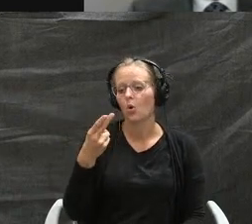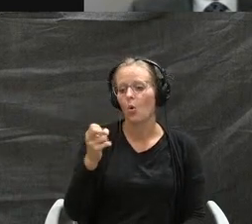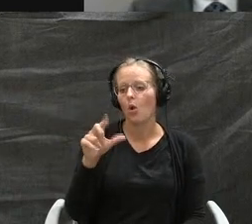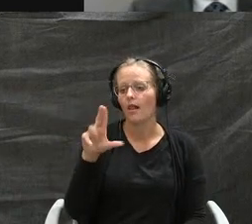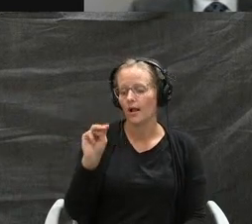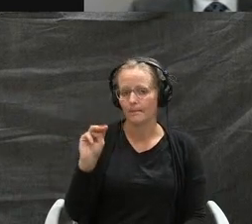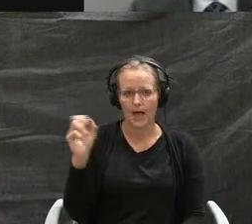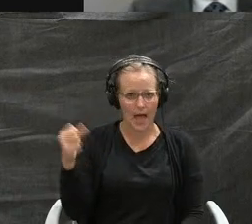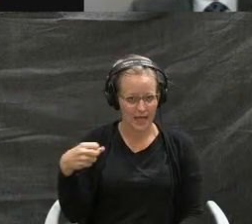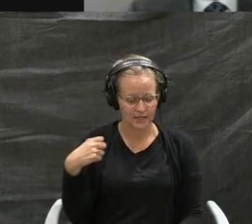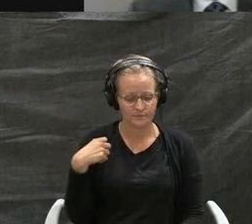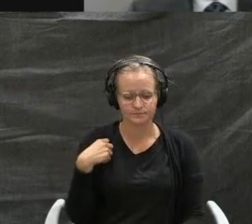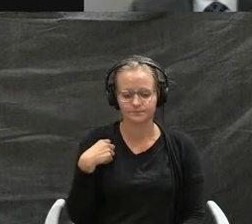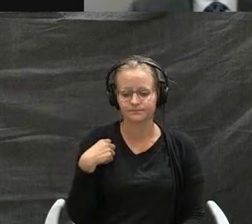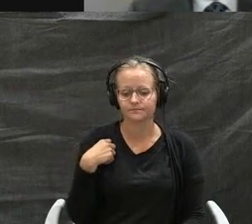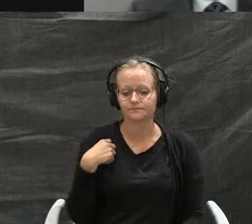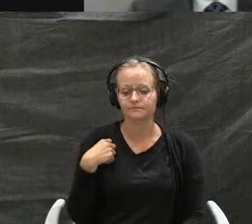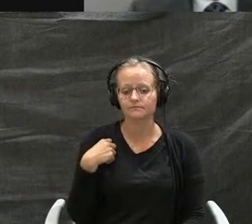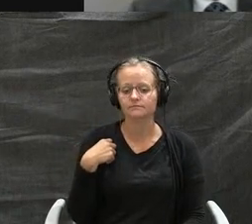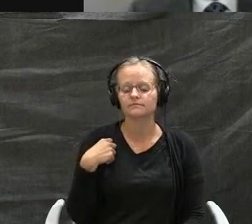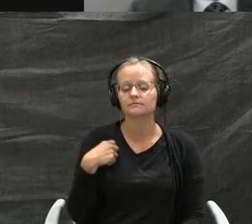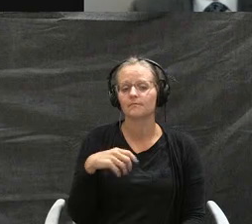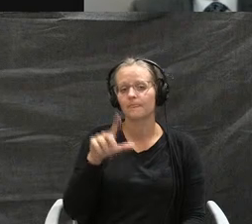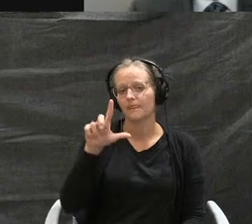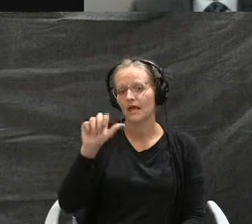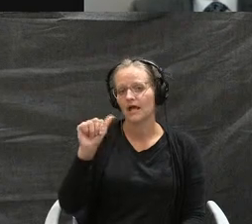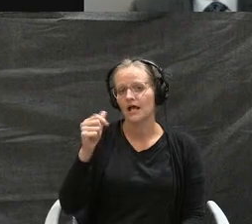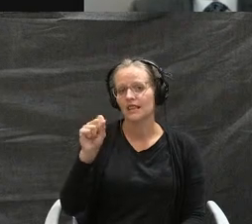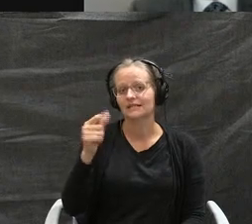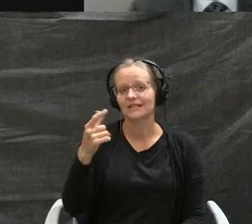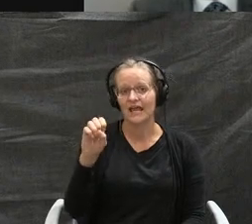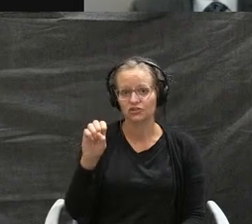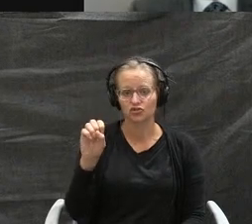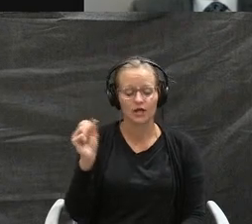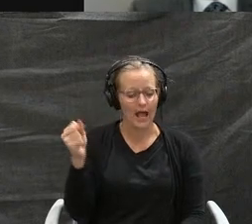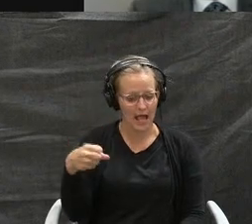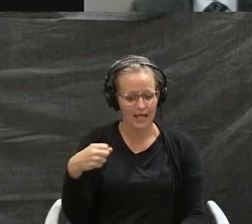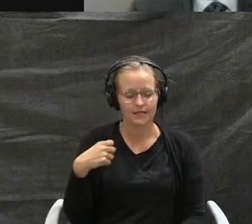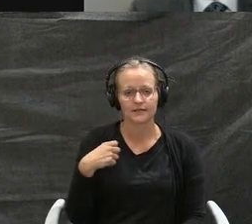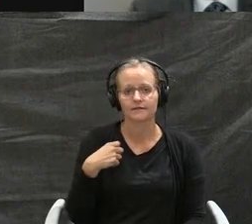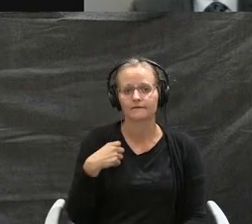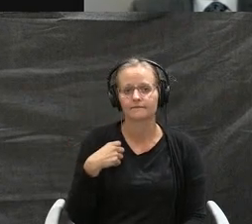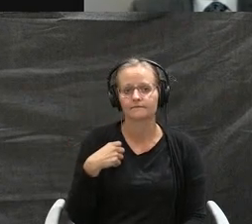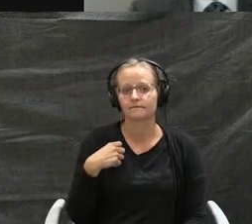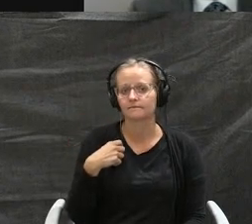Hi board member Lesage. Hi board member, Richie.